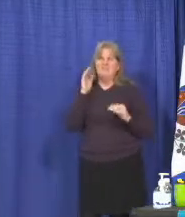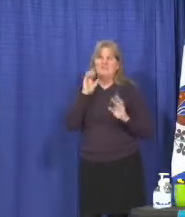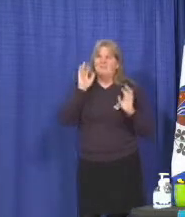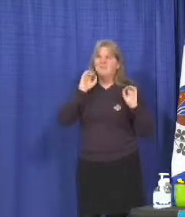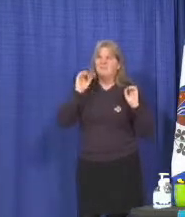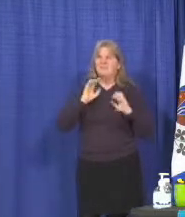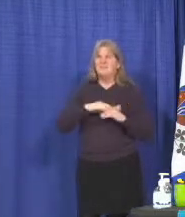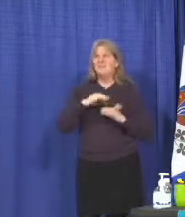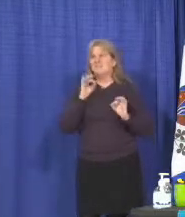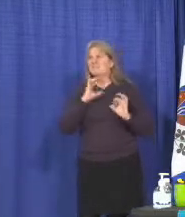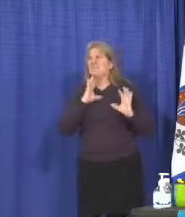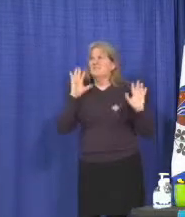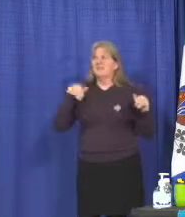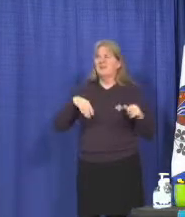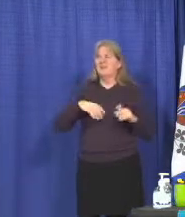about and therefore to let our